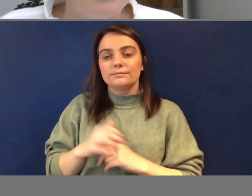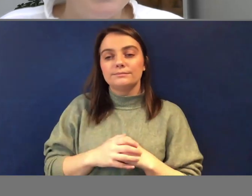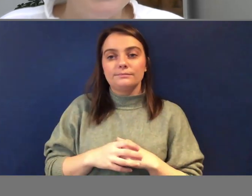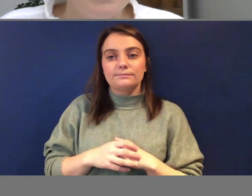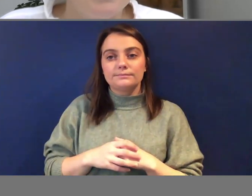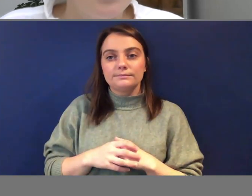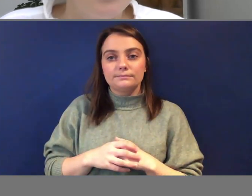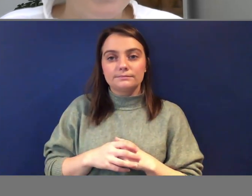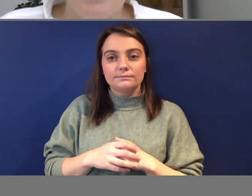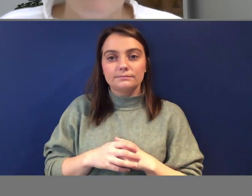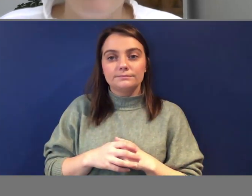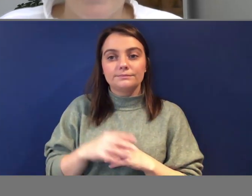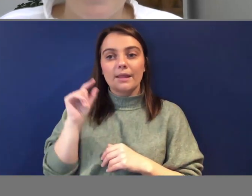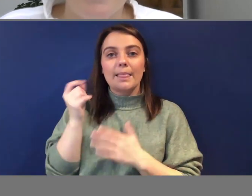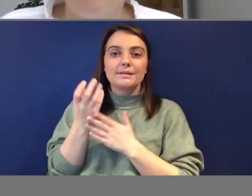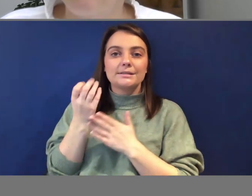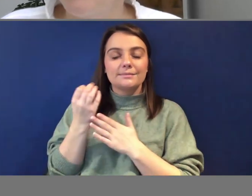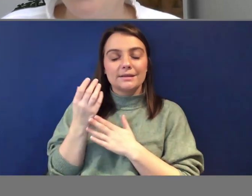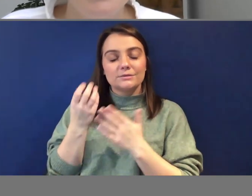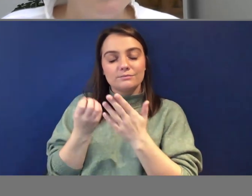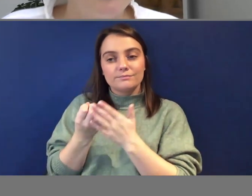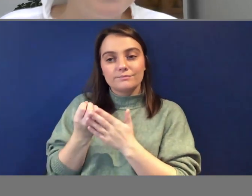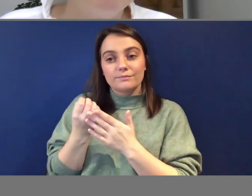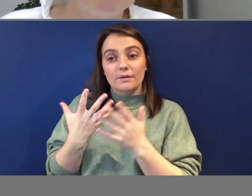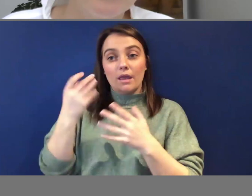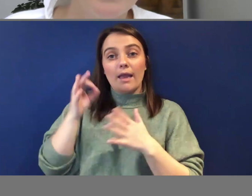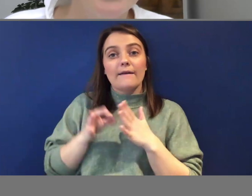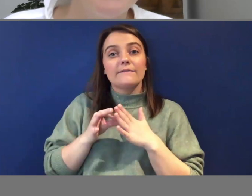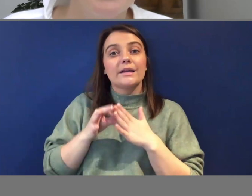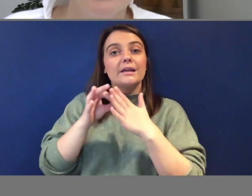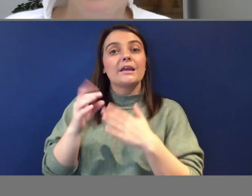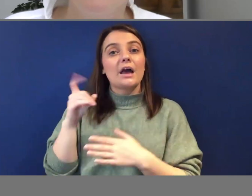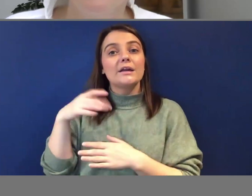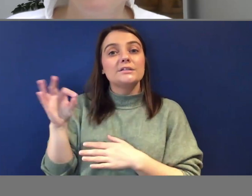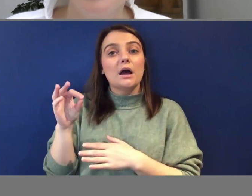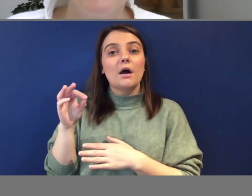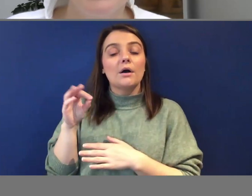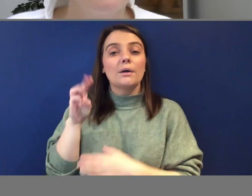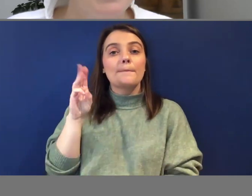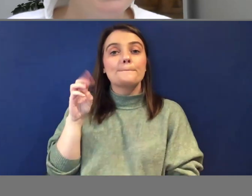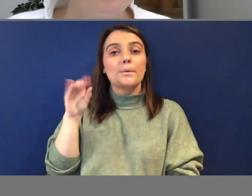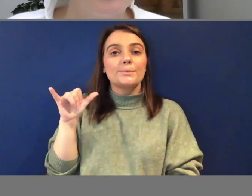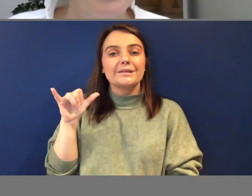Im going tell you a little anecdote we have a guy dog puppy and she was on her ultimate test walk